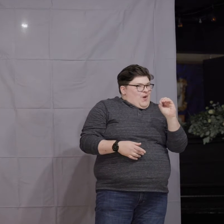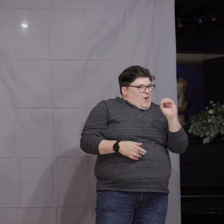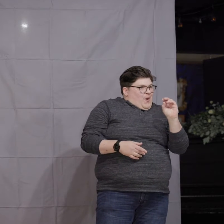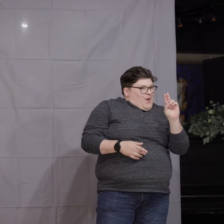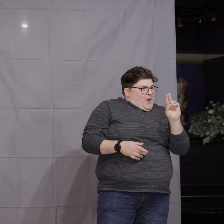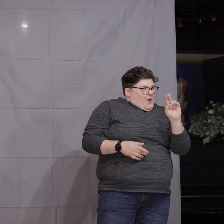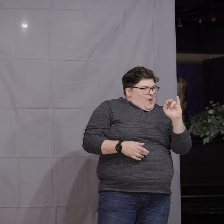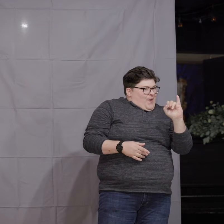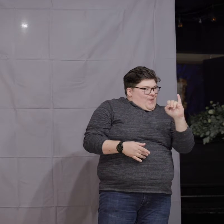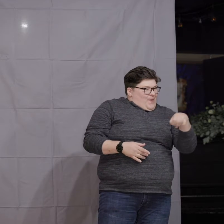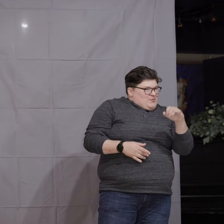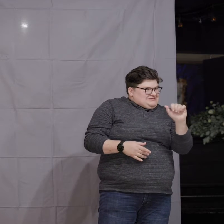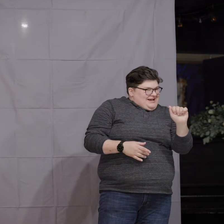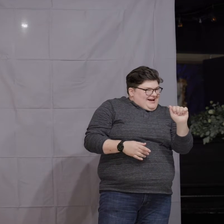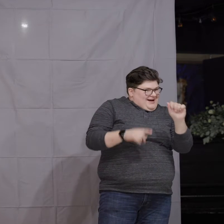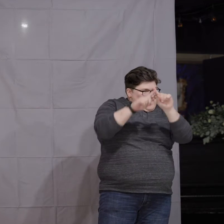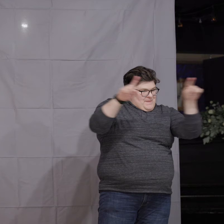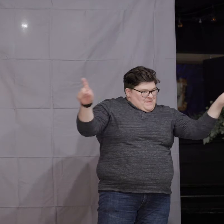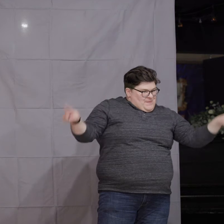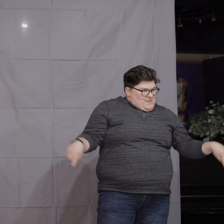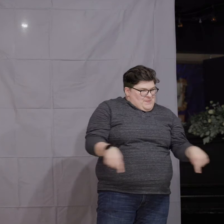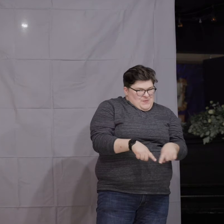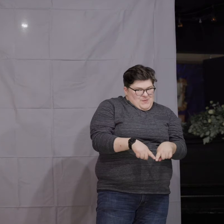and told me that they wanted to play with a ouija board.